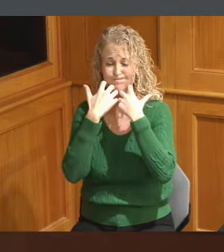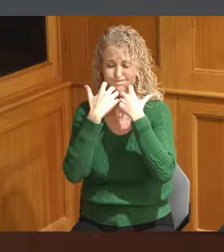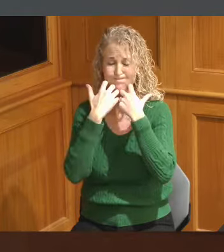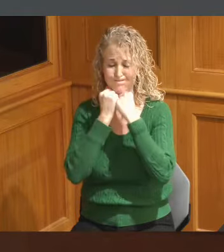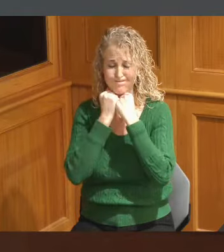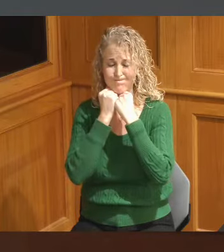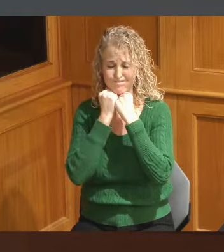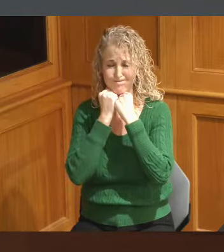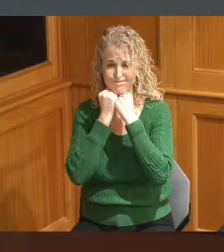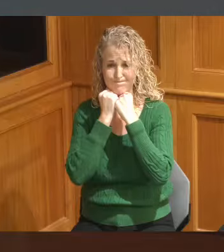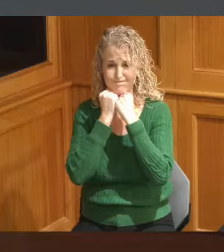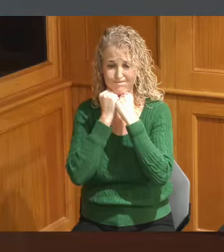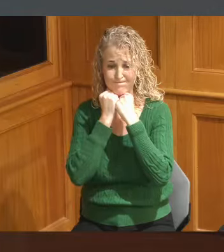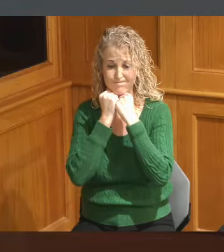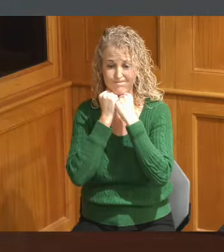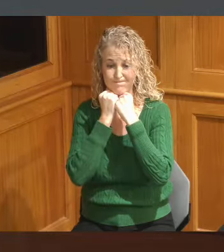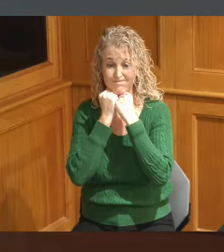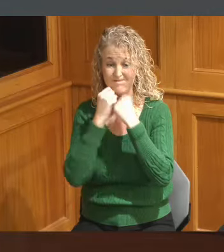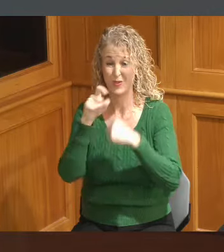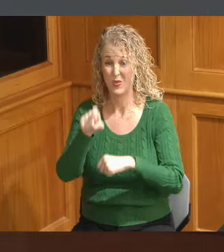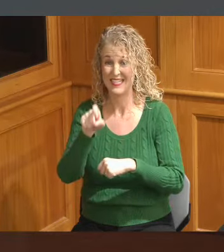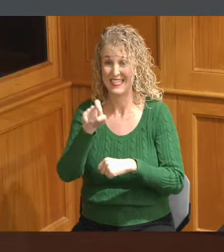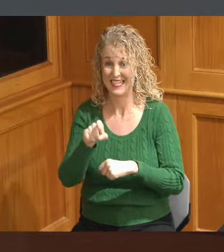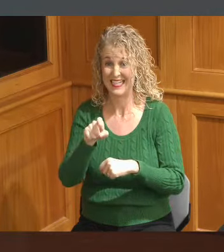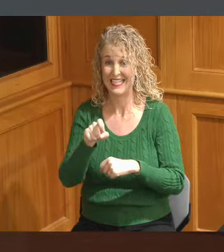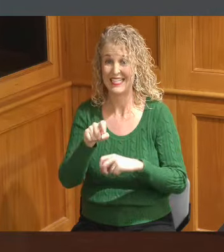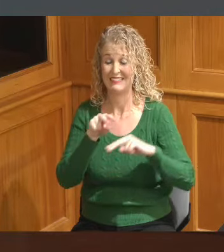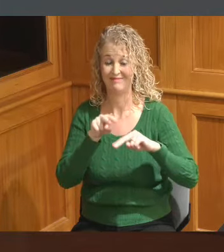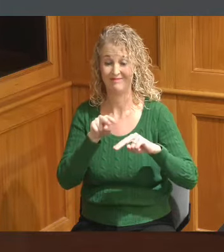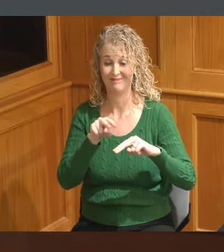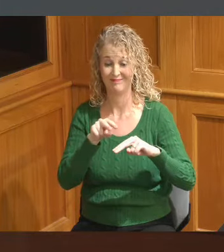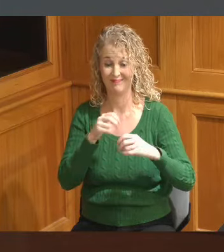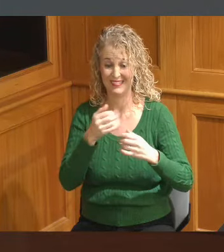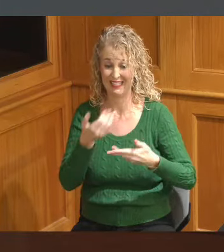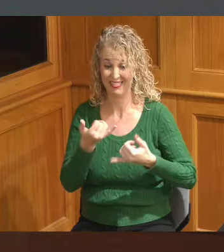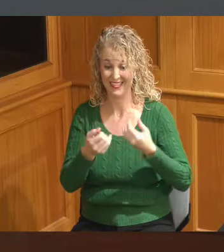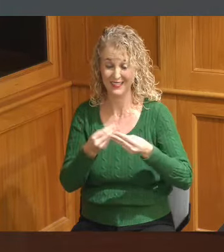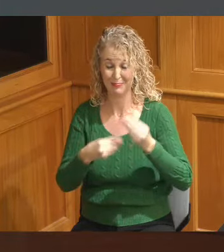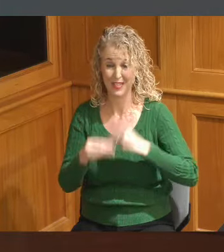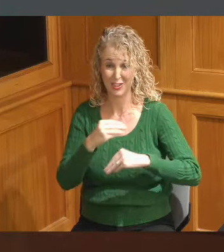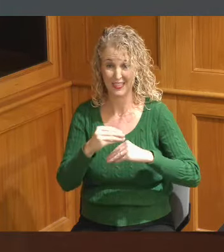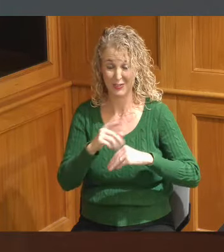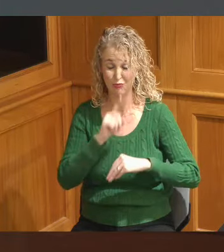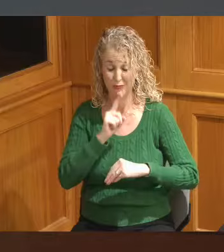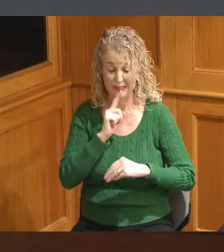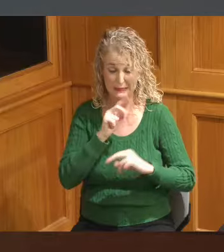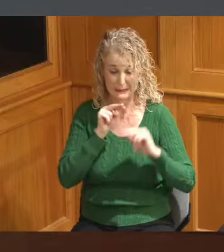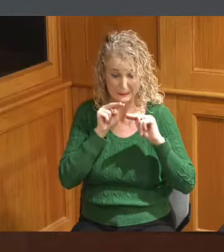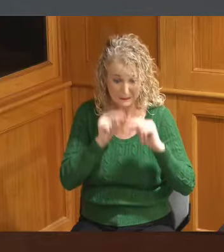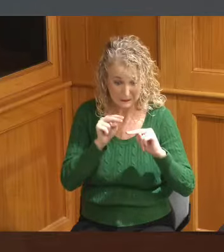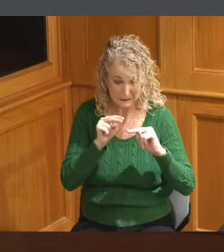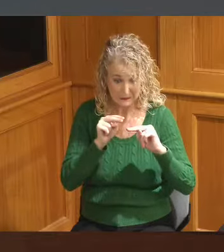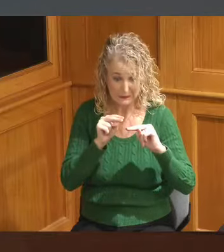value for the taxpayer. We're going to need to monitor this budget closely as we always do but